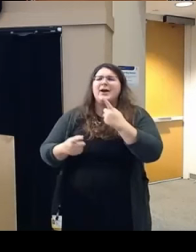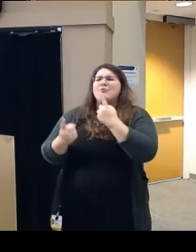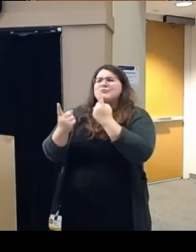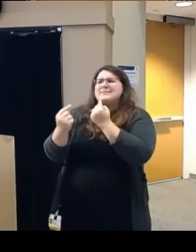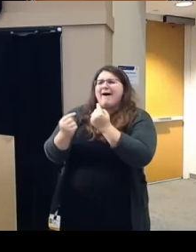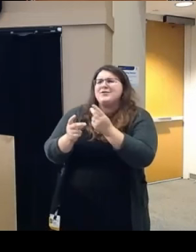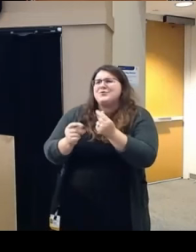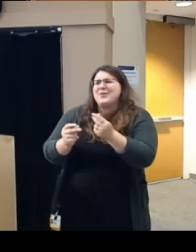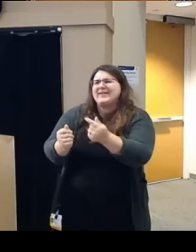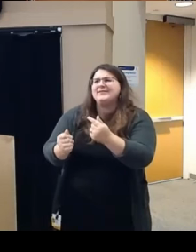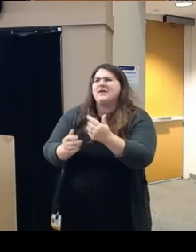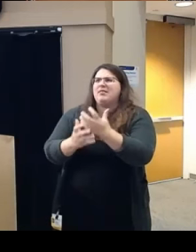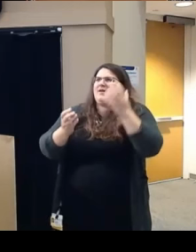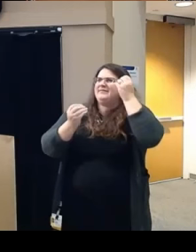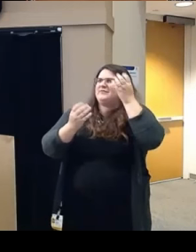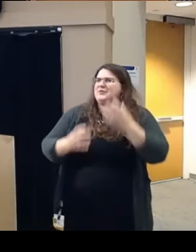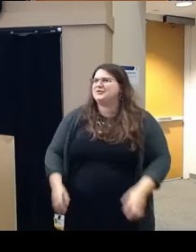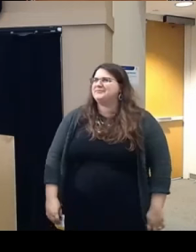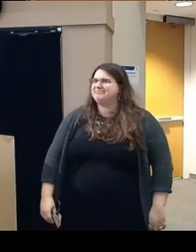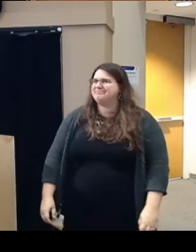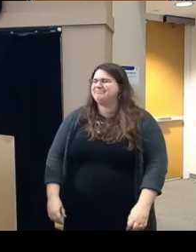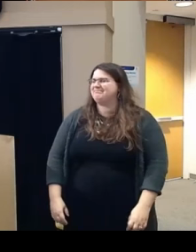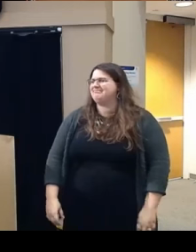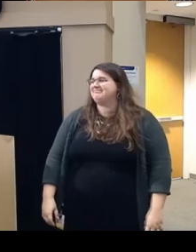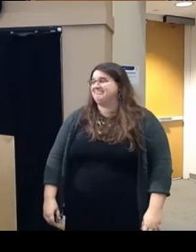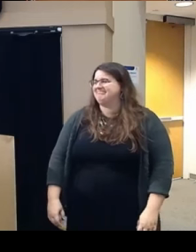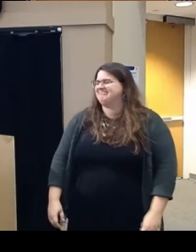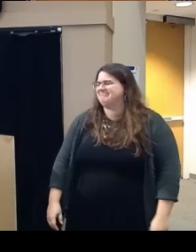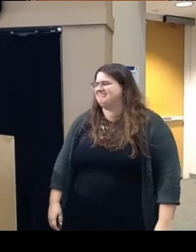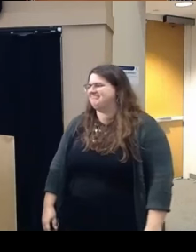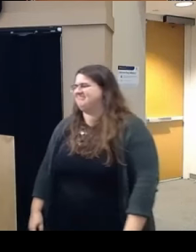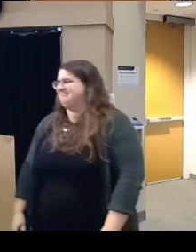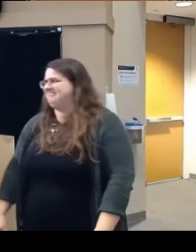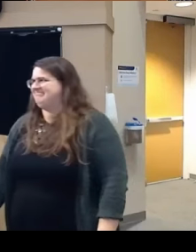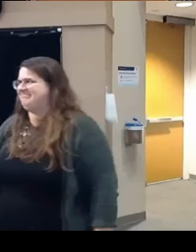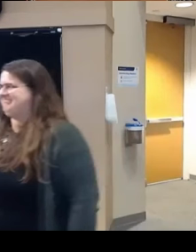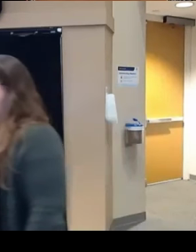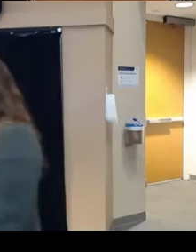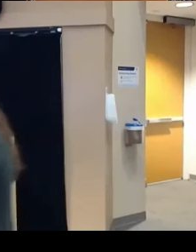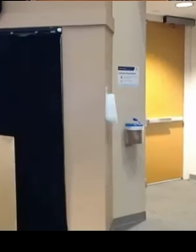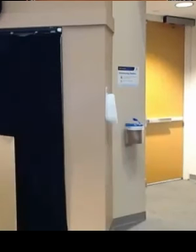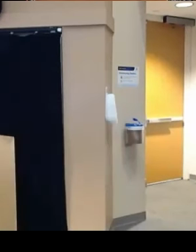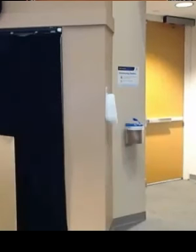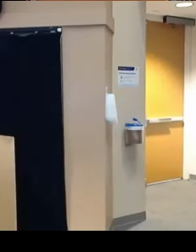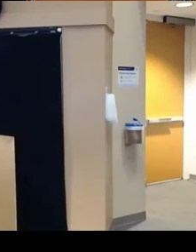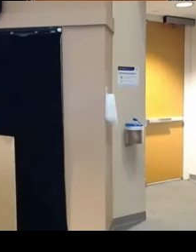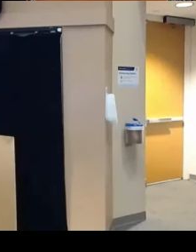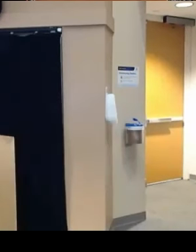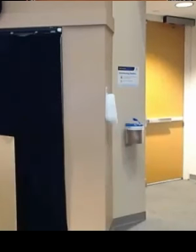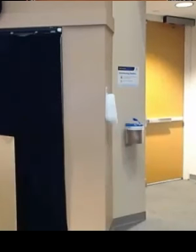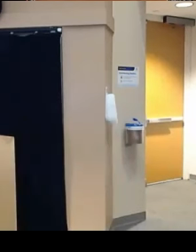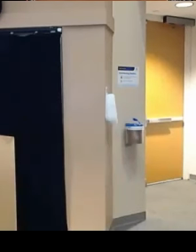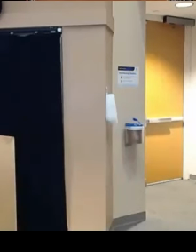a lot of uh helpful information oh and I'm I'm 30 seconds early um but uh we can now take some